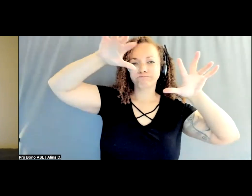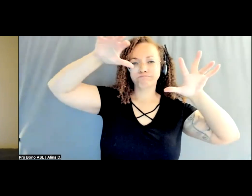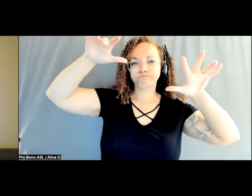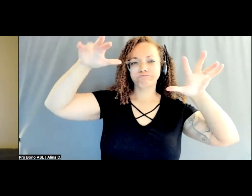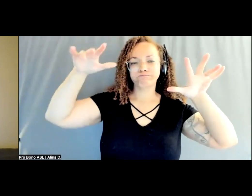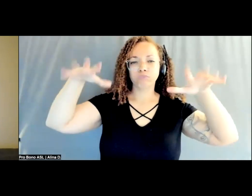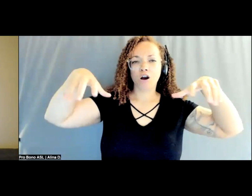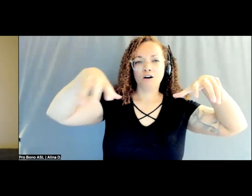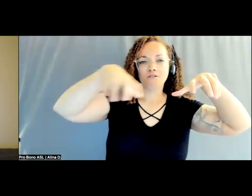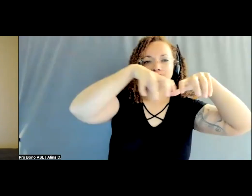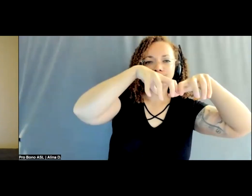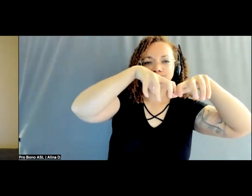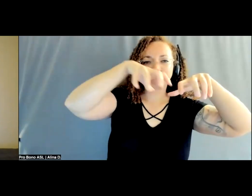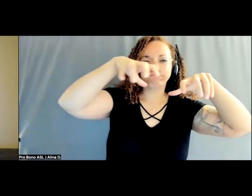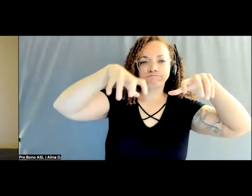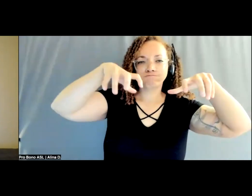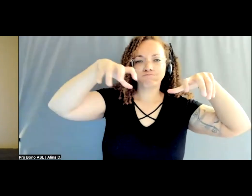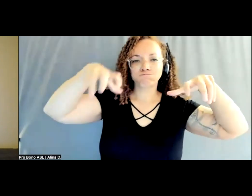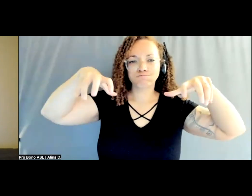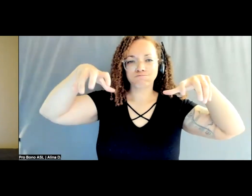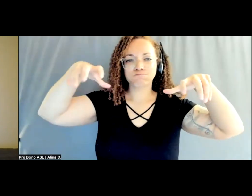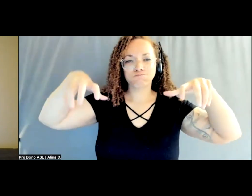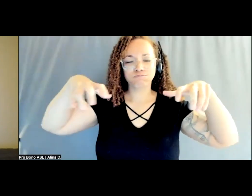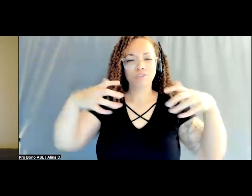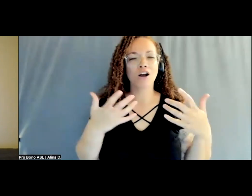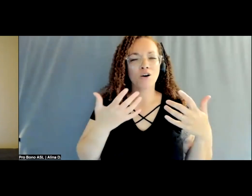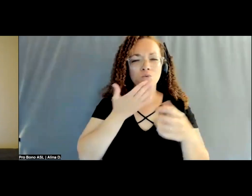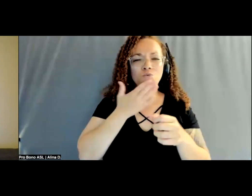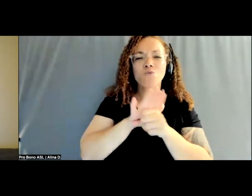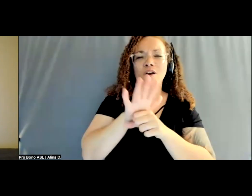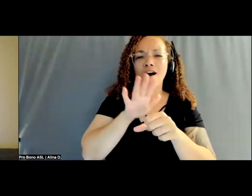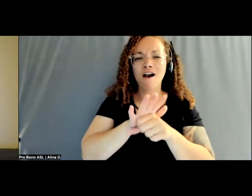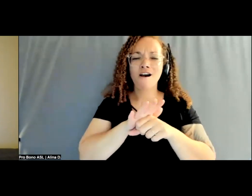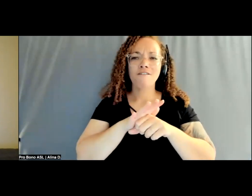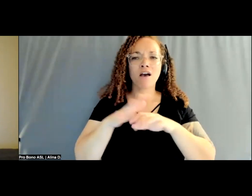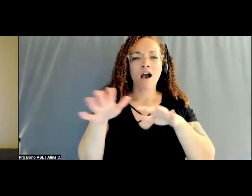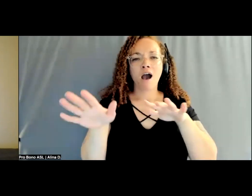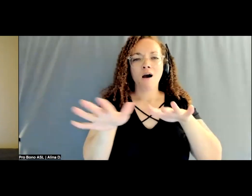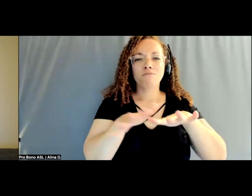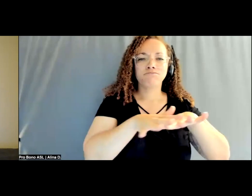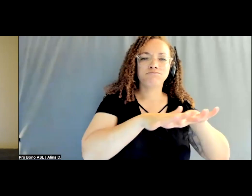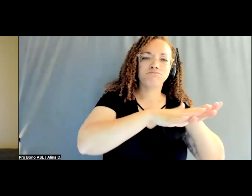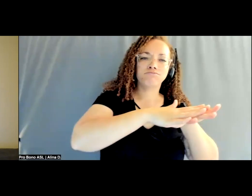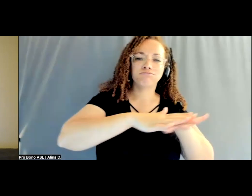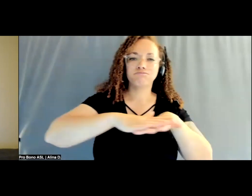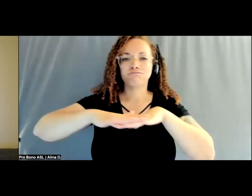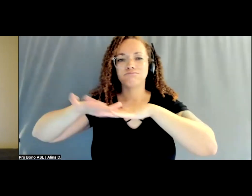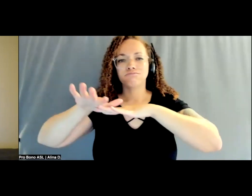blush just enough, won’t allow their limbs to brush each other. this desire to be close rooted